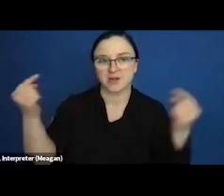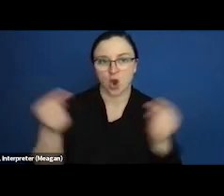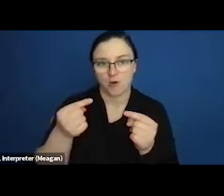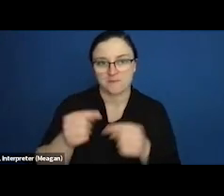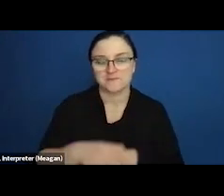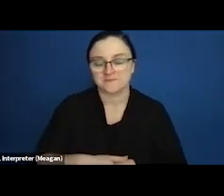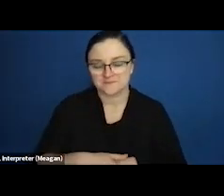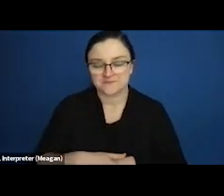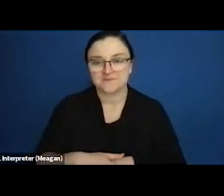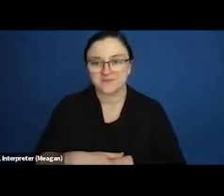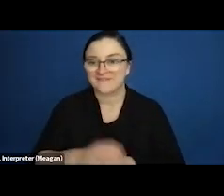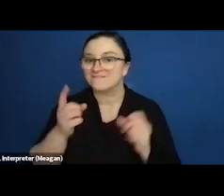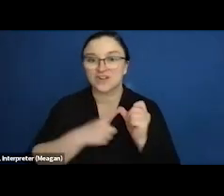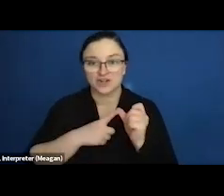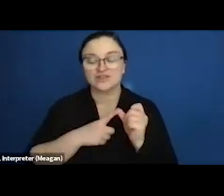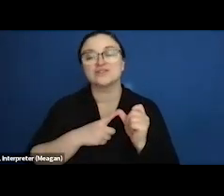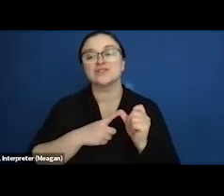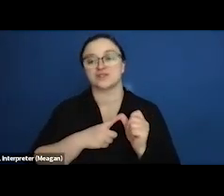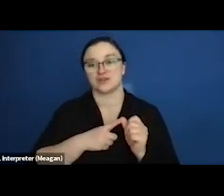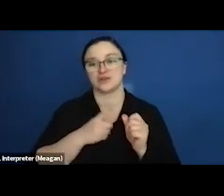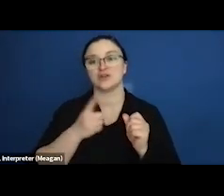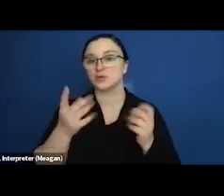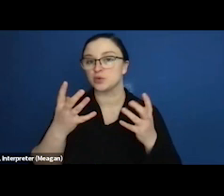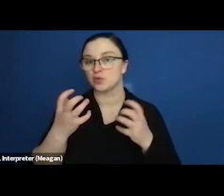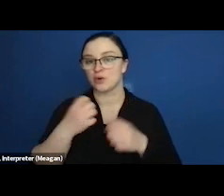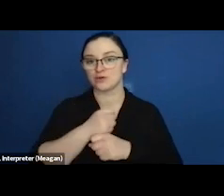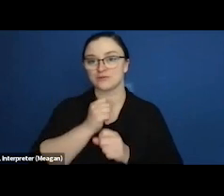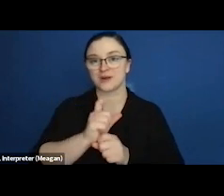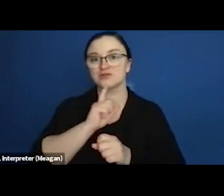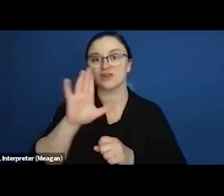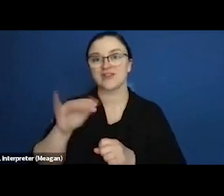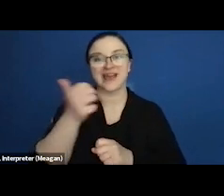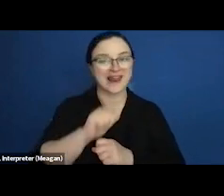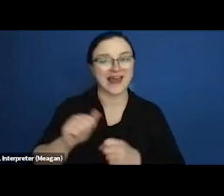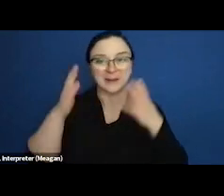First, you just wanna ensure that any persons that you encounter,